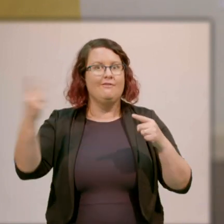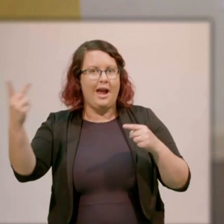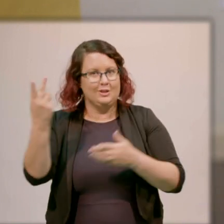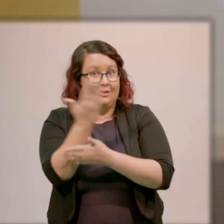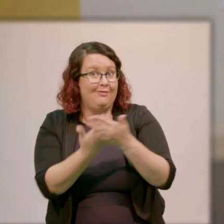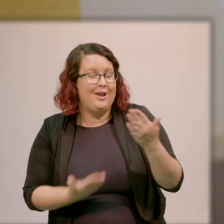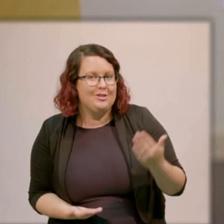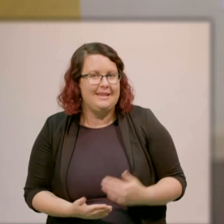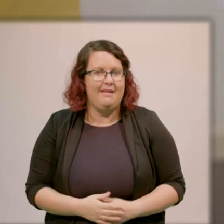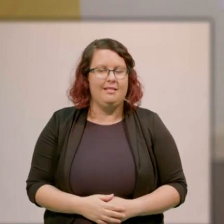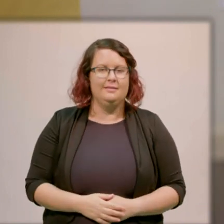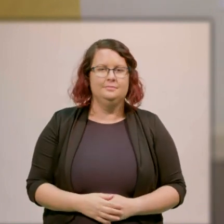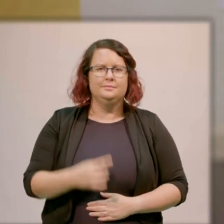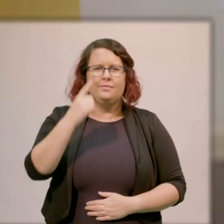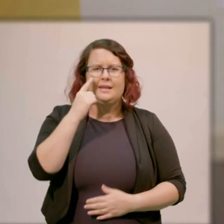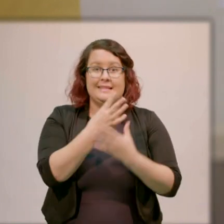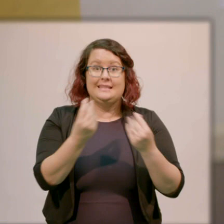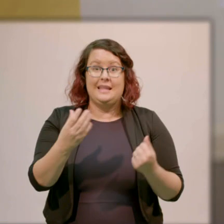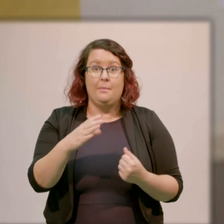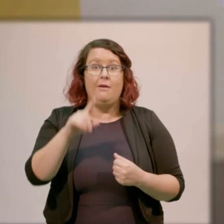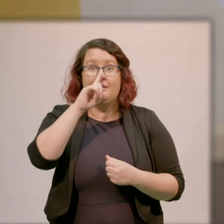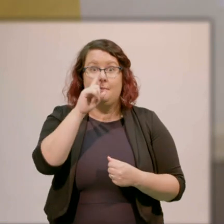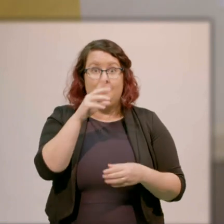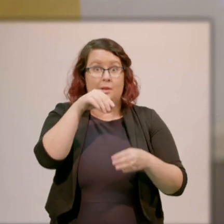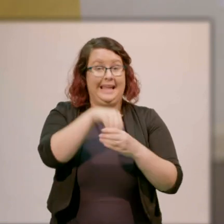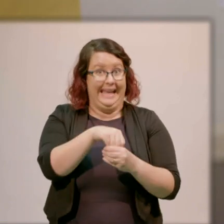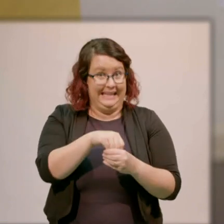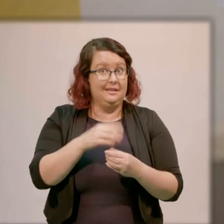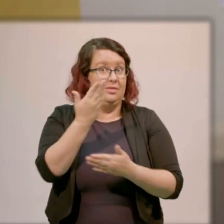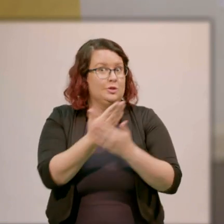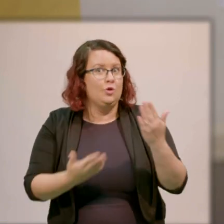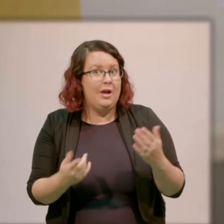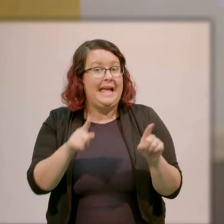You will see that some of the characters and some events that happen are the same,